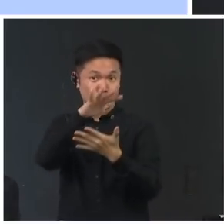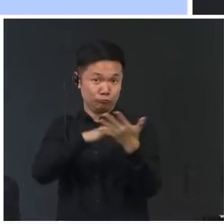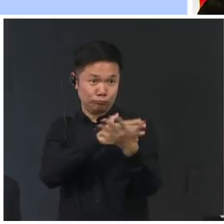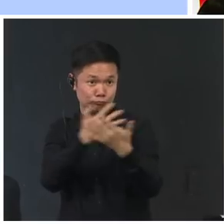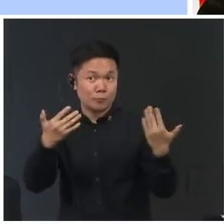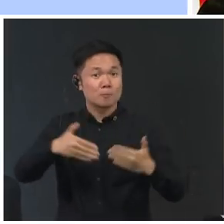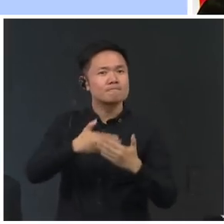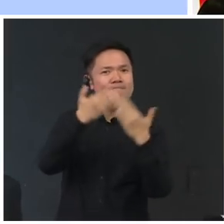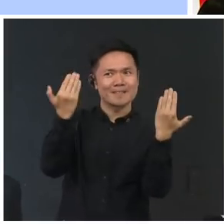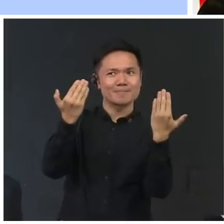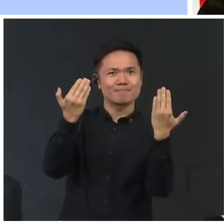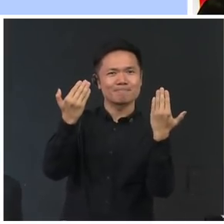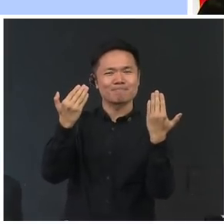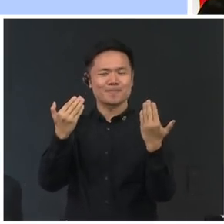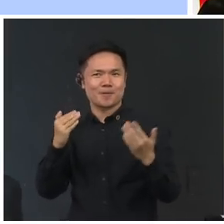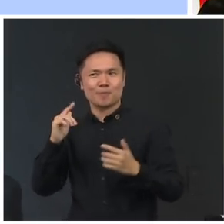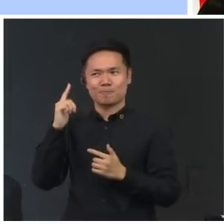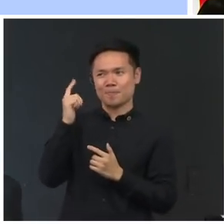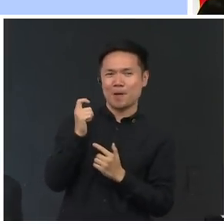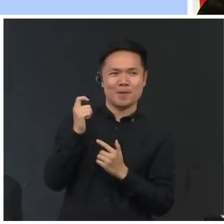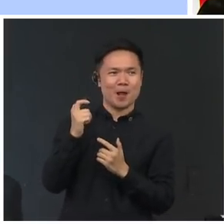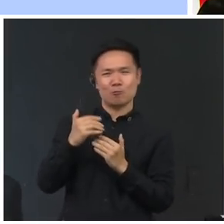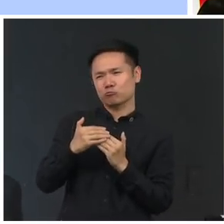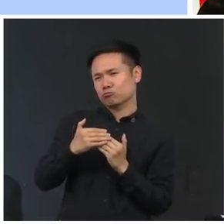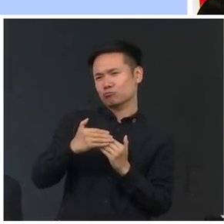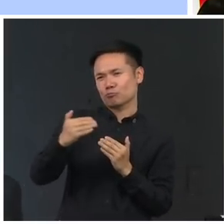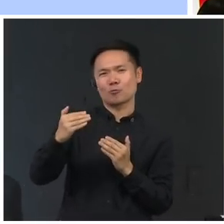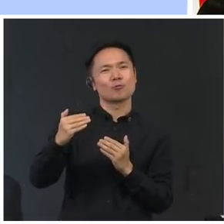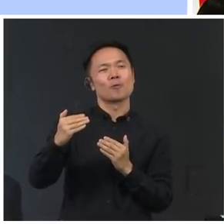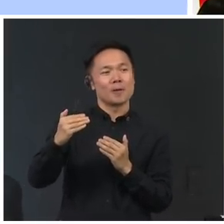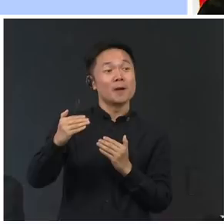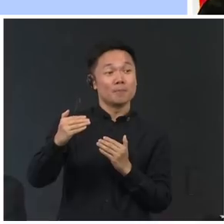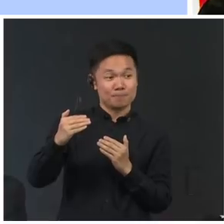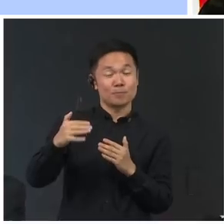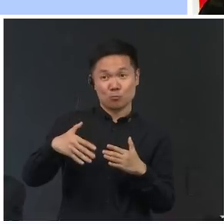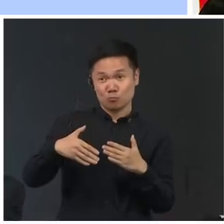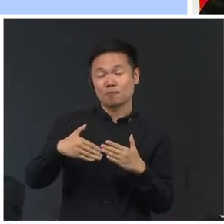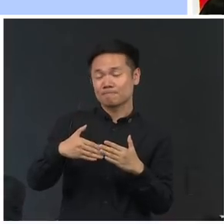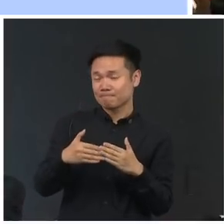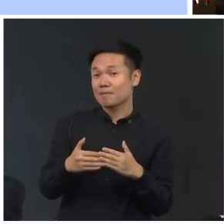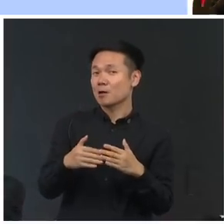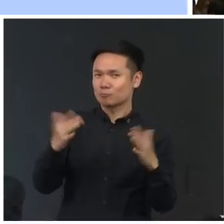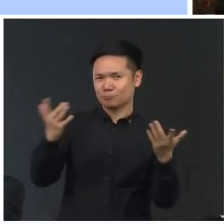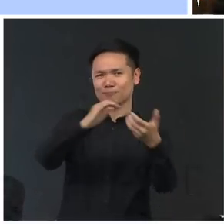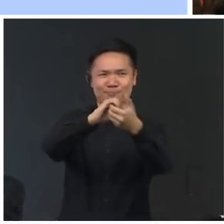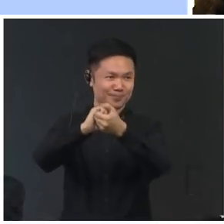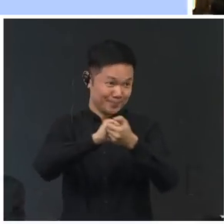That word resonated within me, and I can empathize with that word. September 23rd is international sign language day,